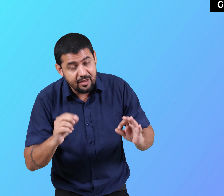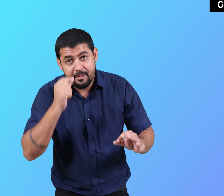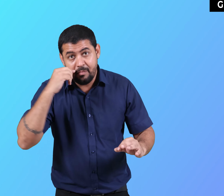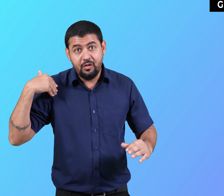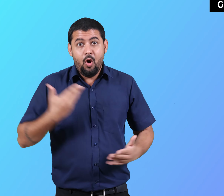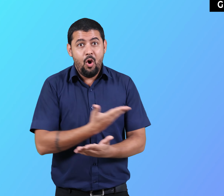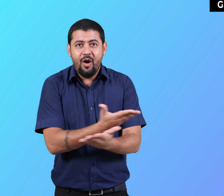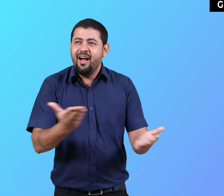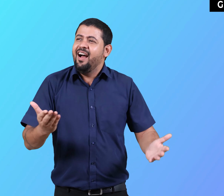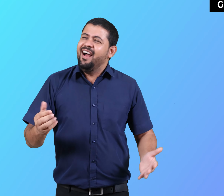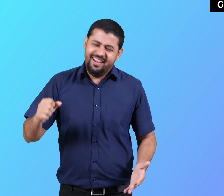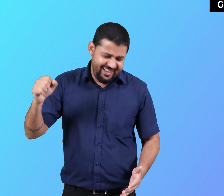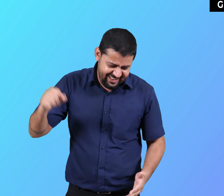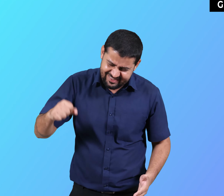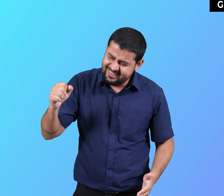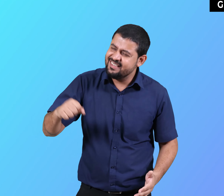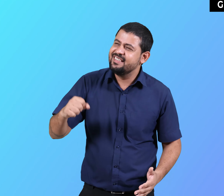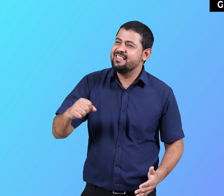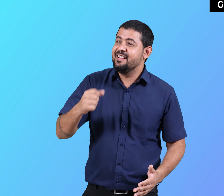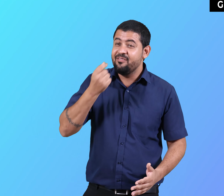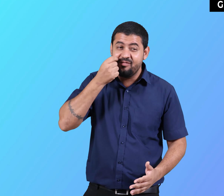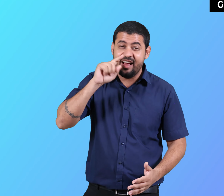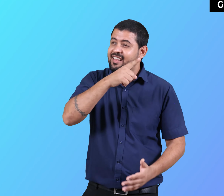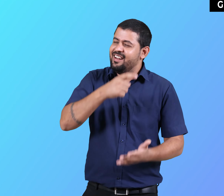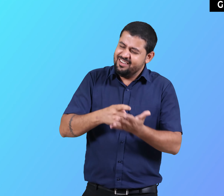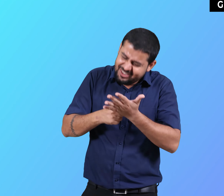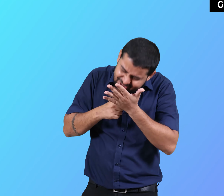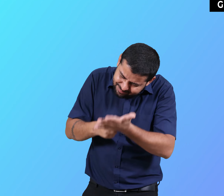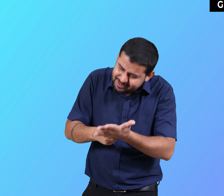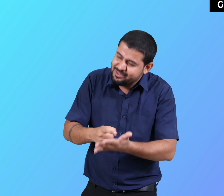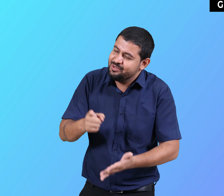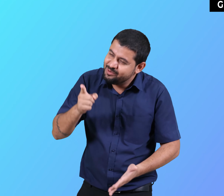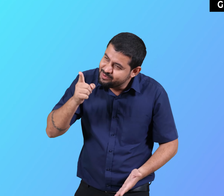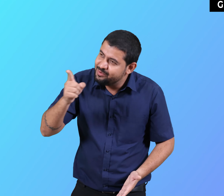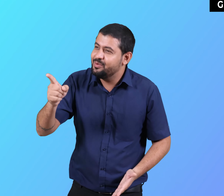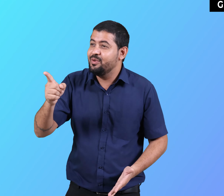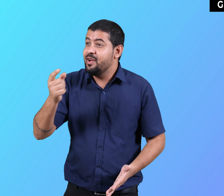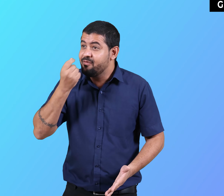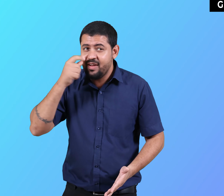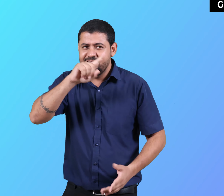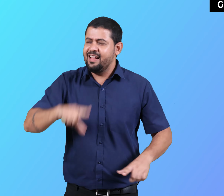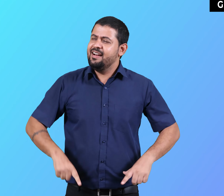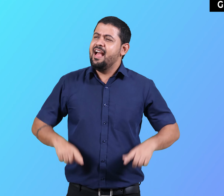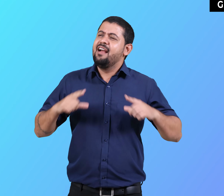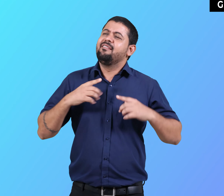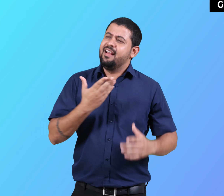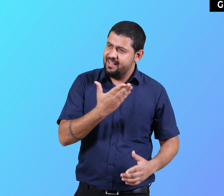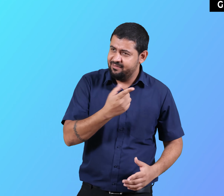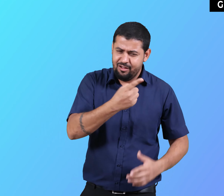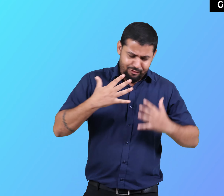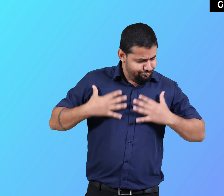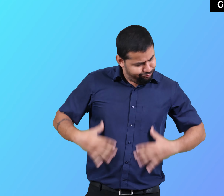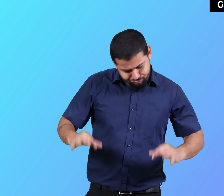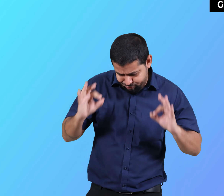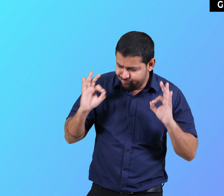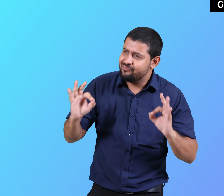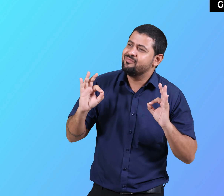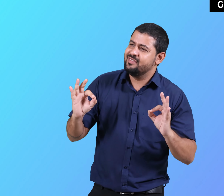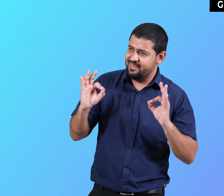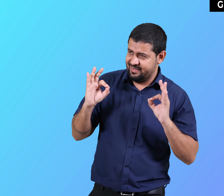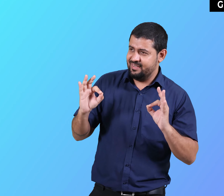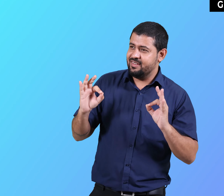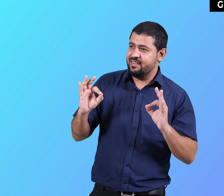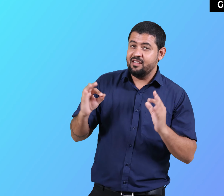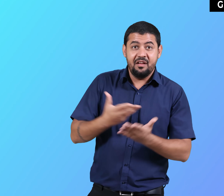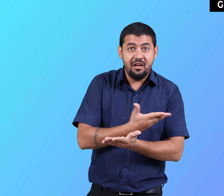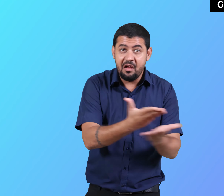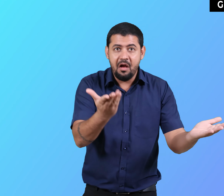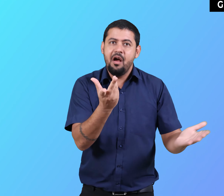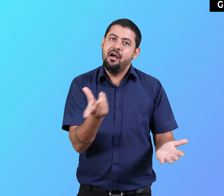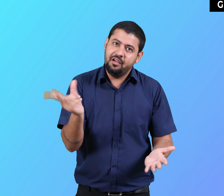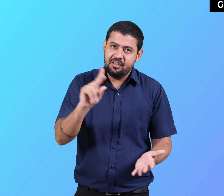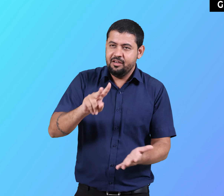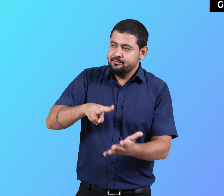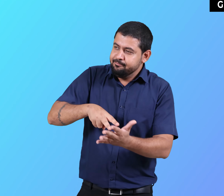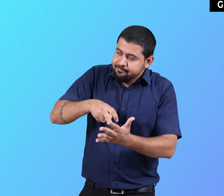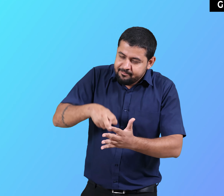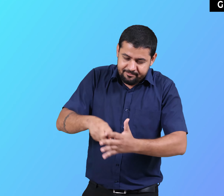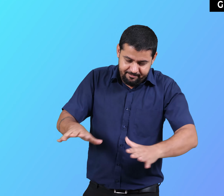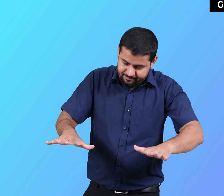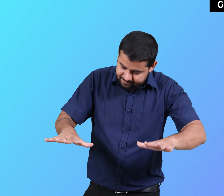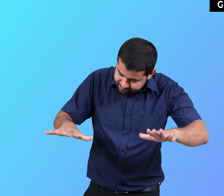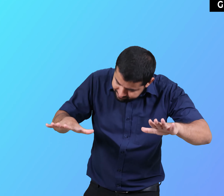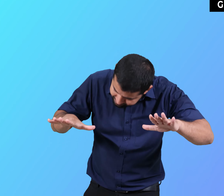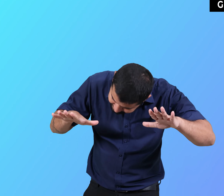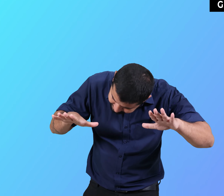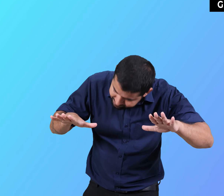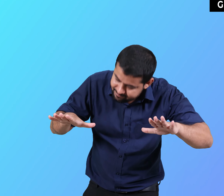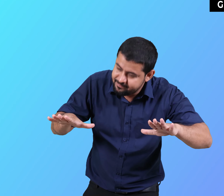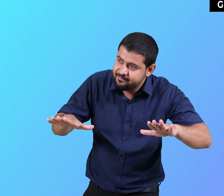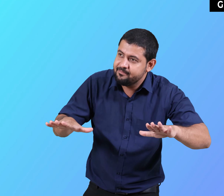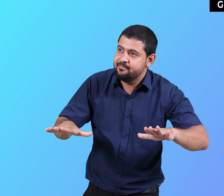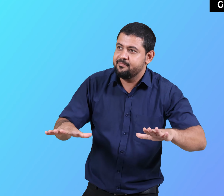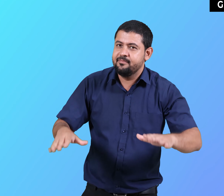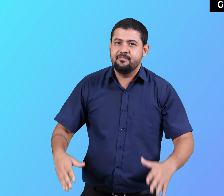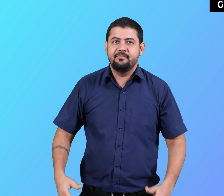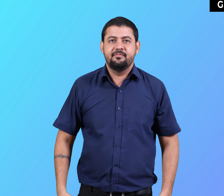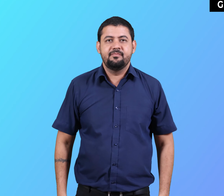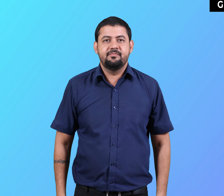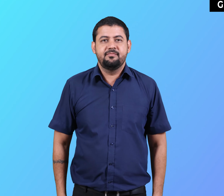The brothers answered, “Yes, your servant our father is still alive and well.” And they again bowed before Joseph to show their respect.